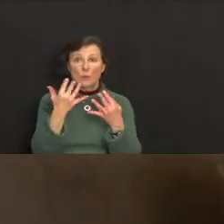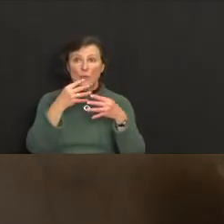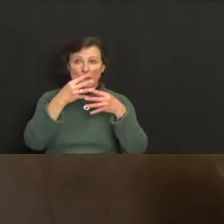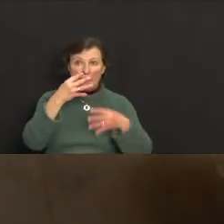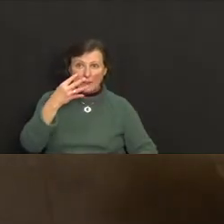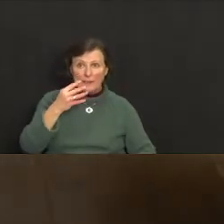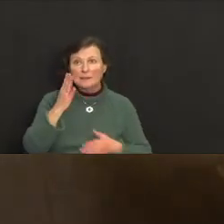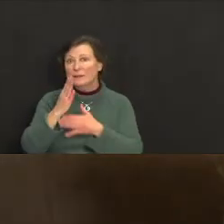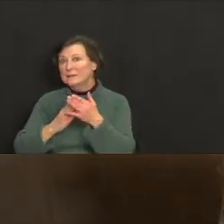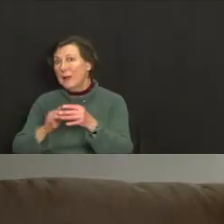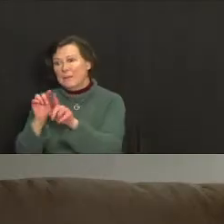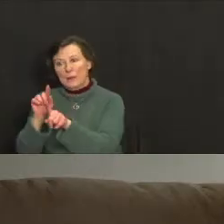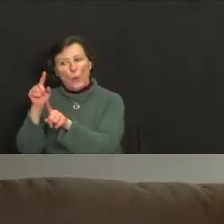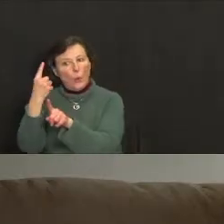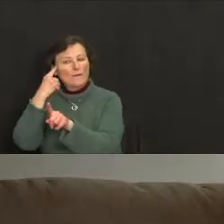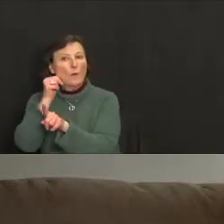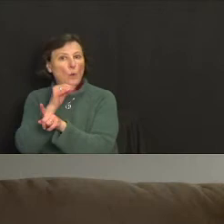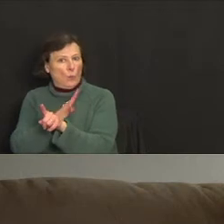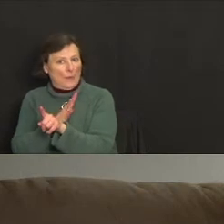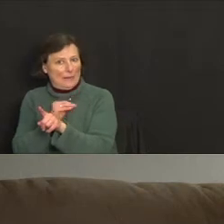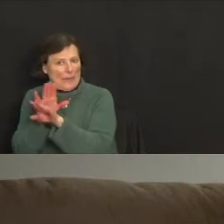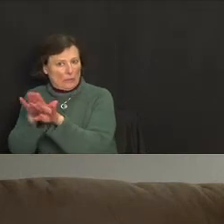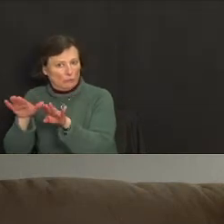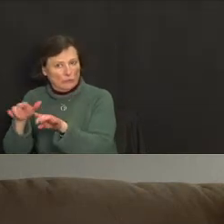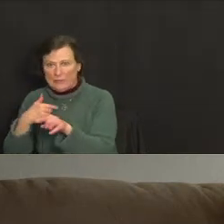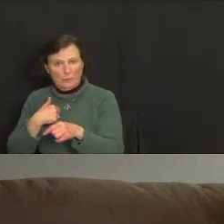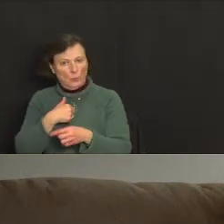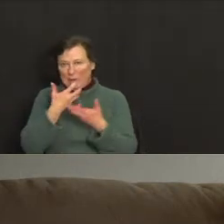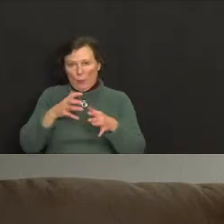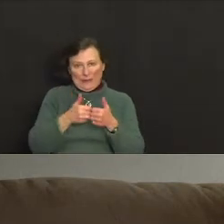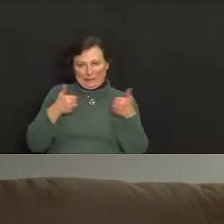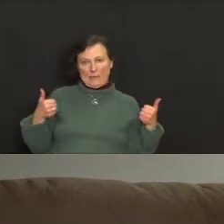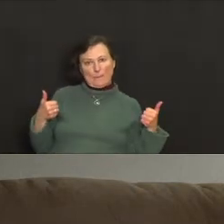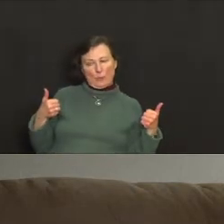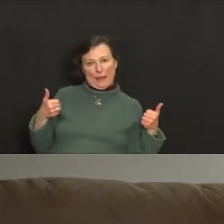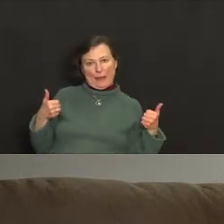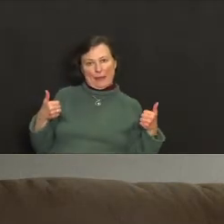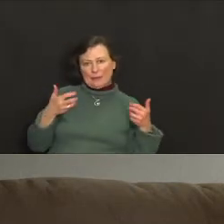and children. Yeah, we didn't want to be, we didn't want to separate and we didn't want Sebastian, just